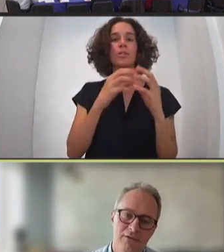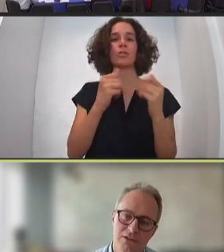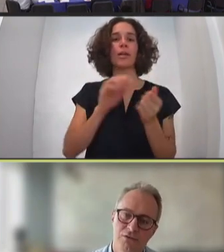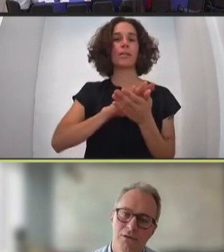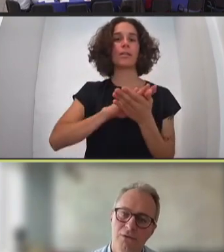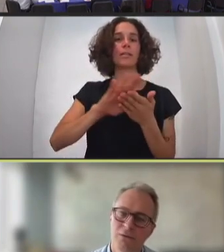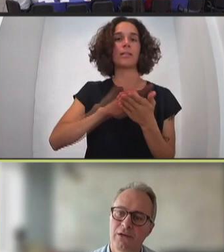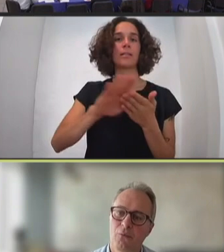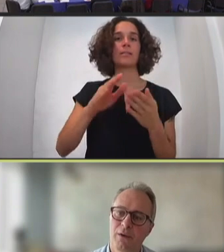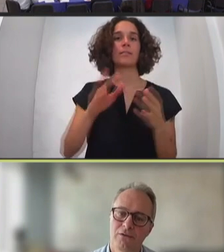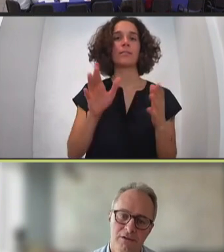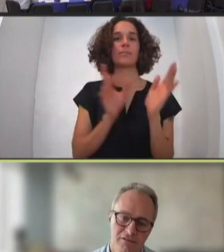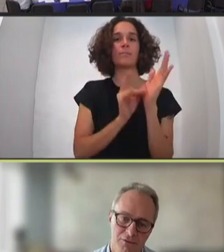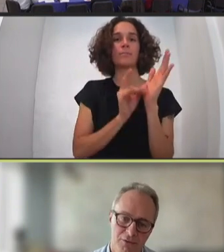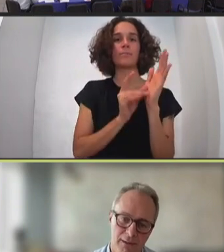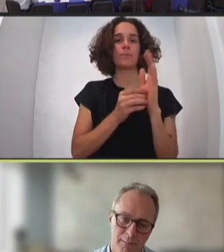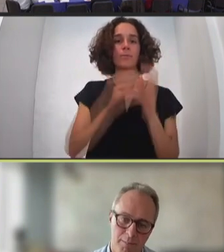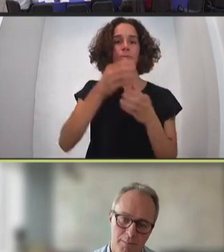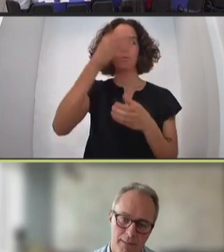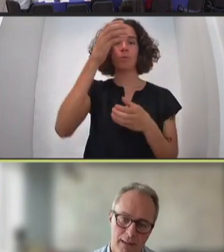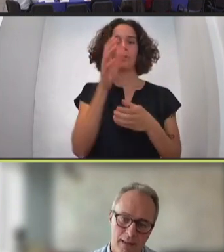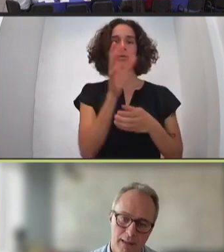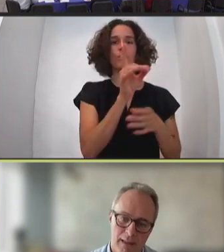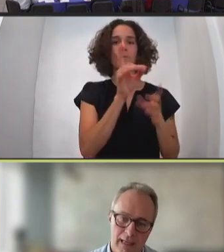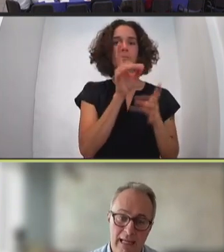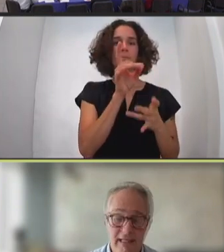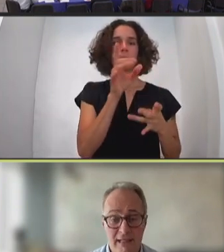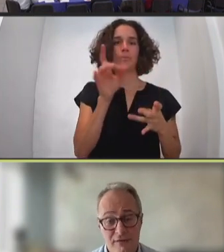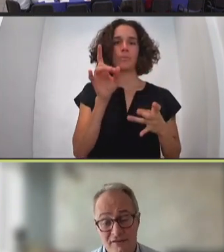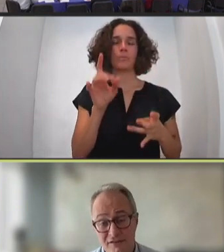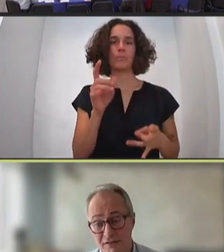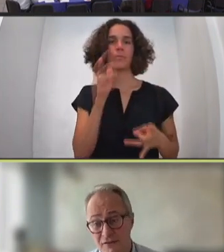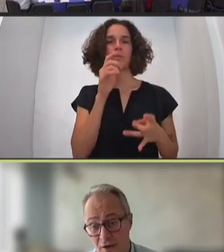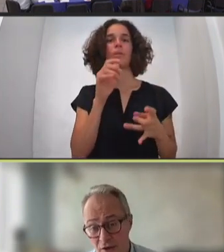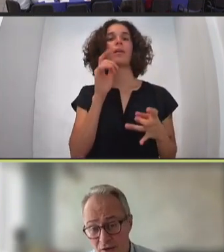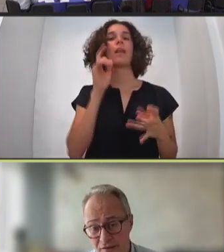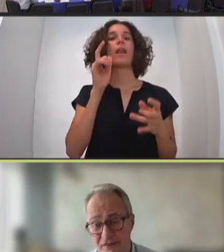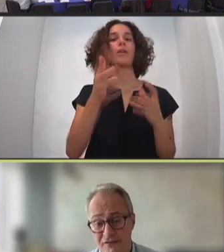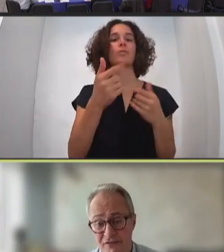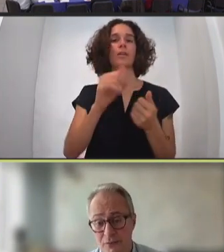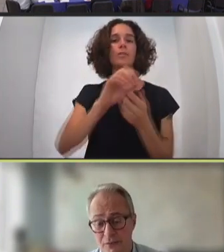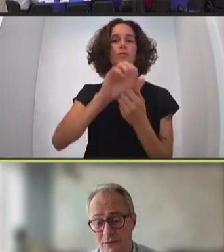reach the lower airway to destroy them. And then, if these cells are unsuccessful, they